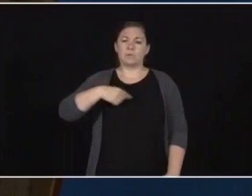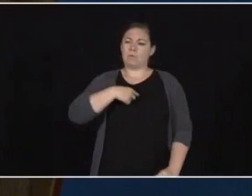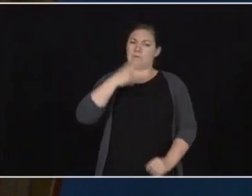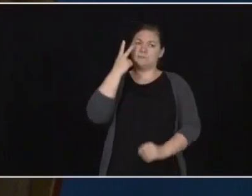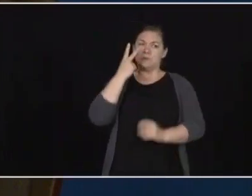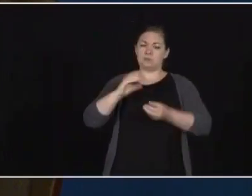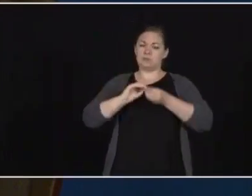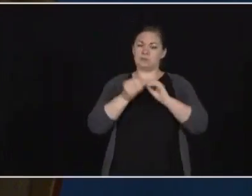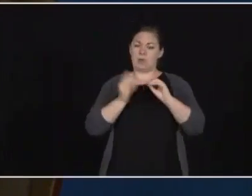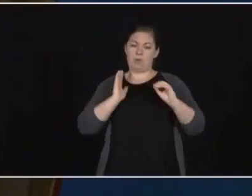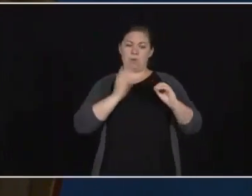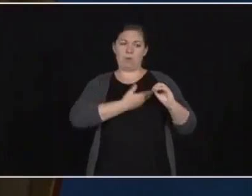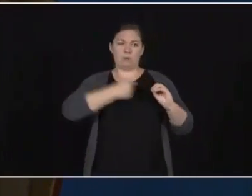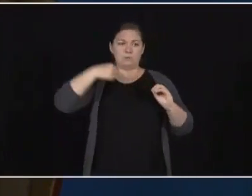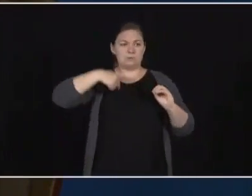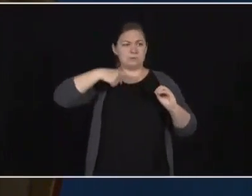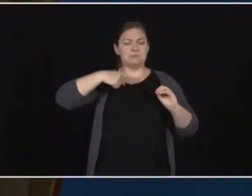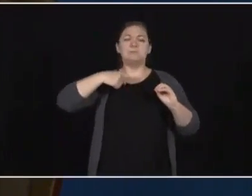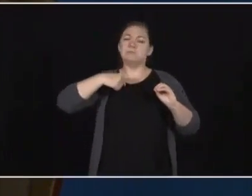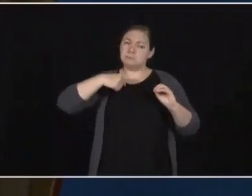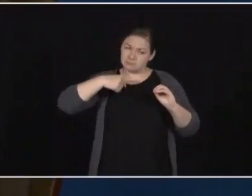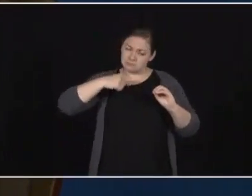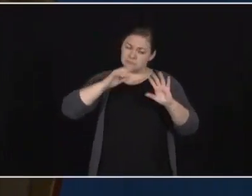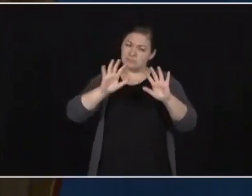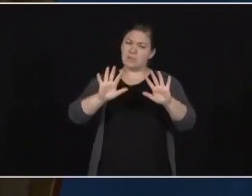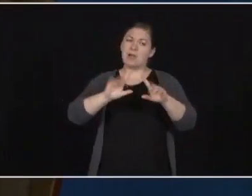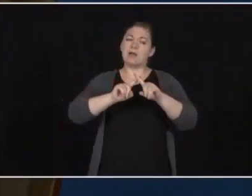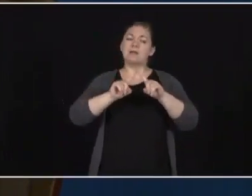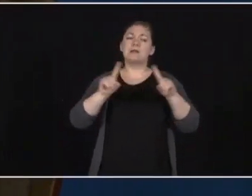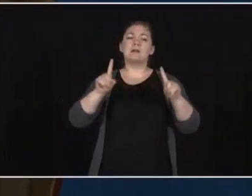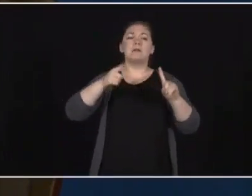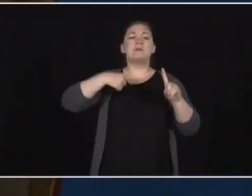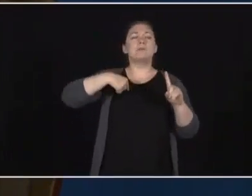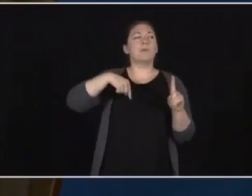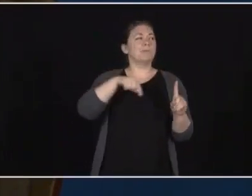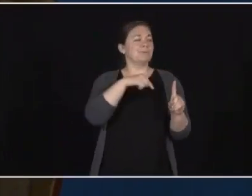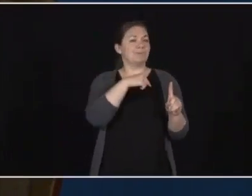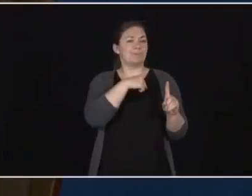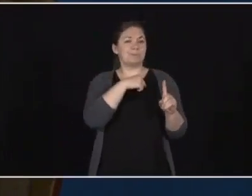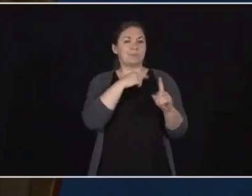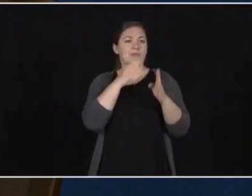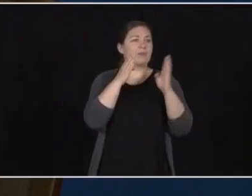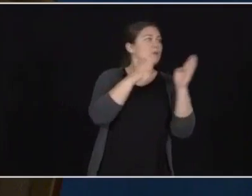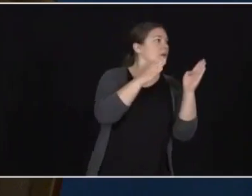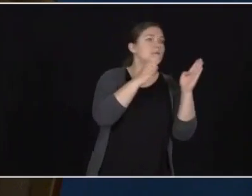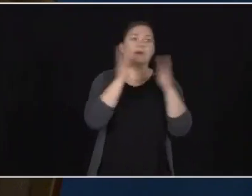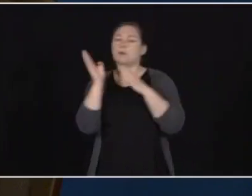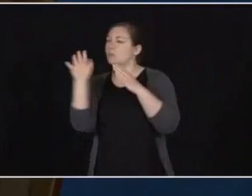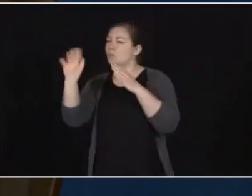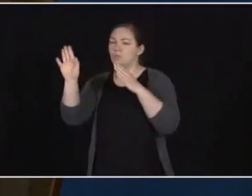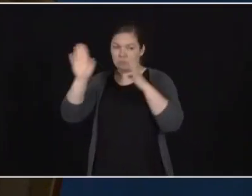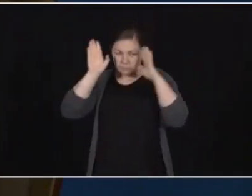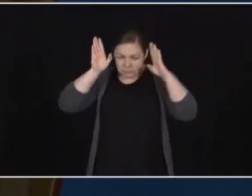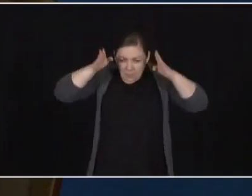You will see that we do monitor our testing relative to our counterparts across the country. This is interesting information for us as we